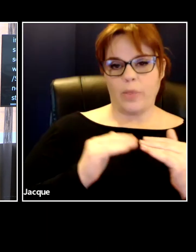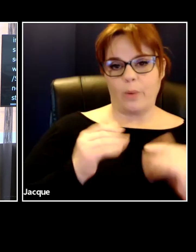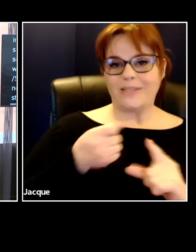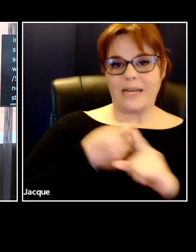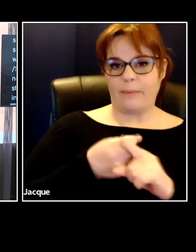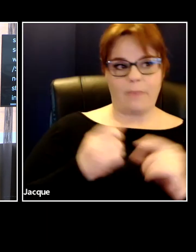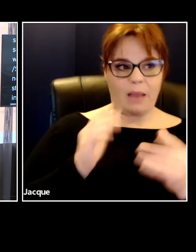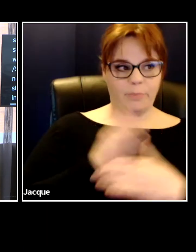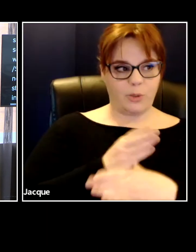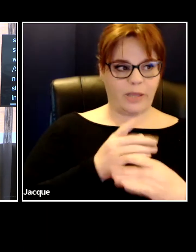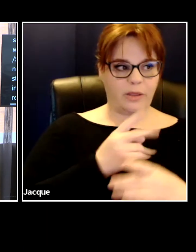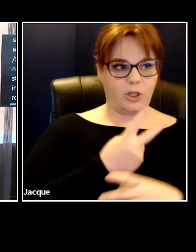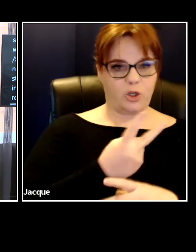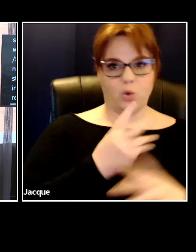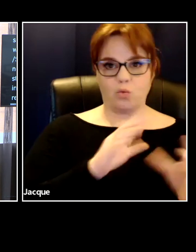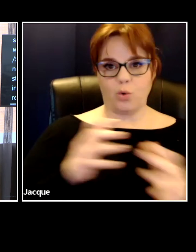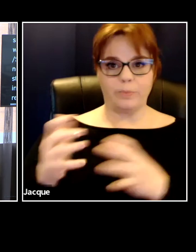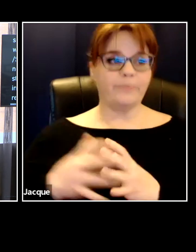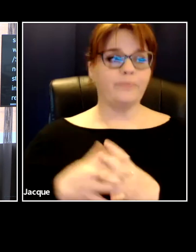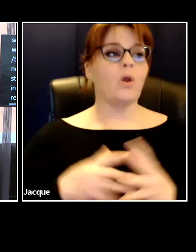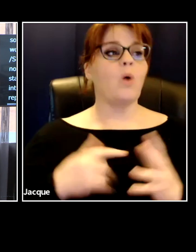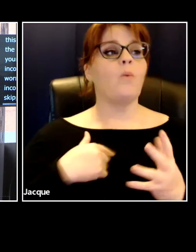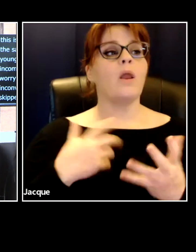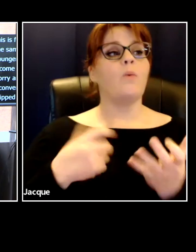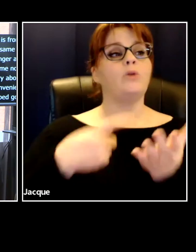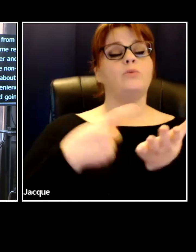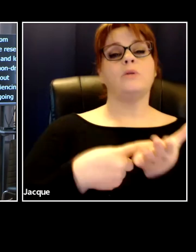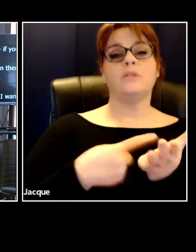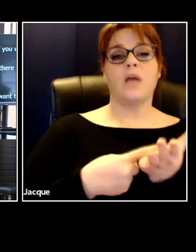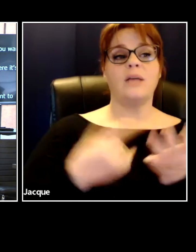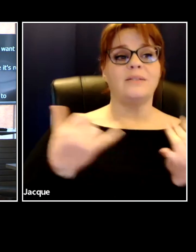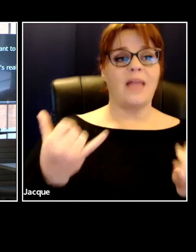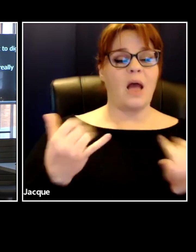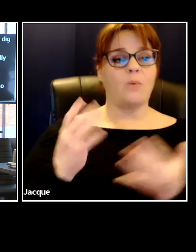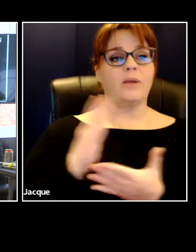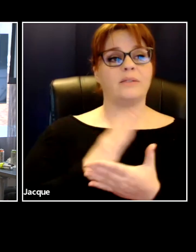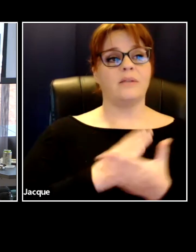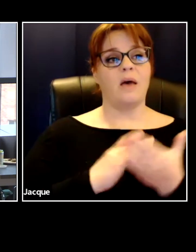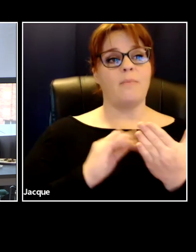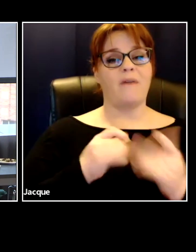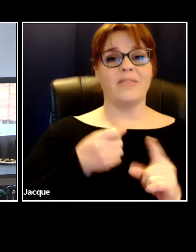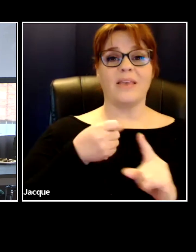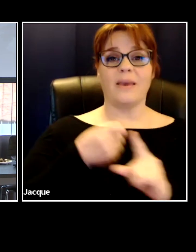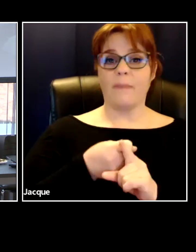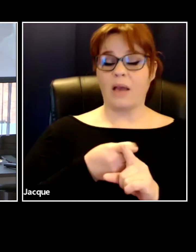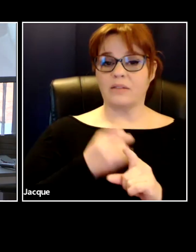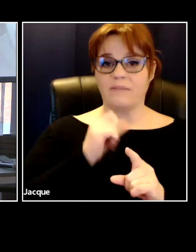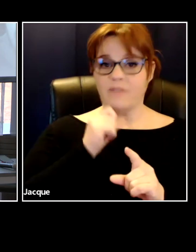interesting. Um what I want to get into now is some of the the impacts of not being able to drive